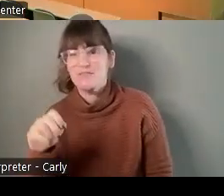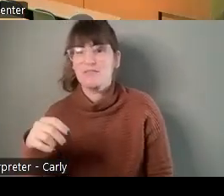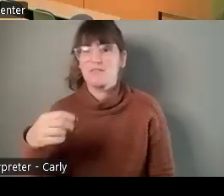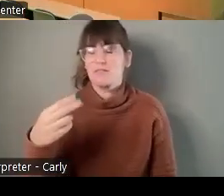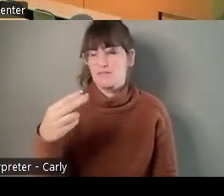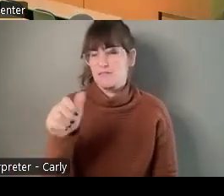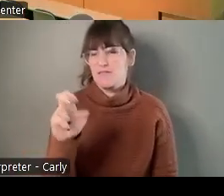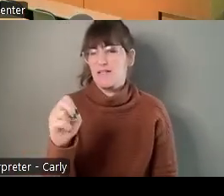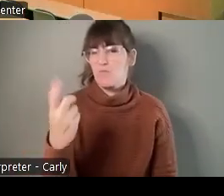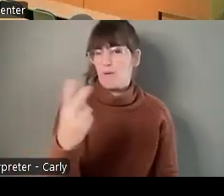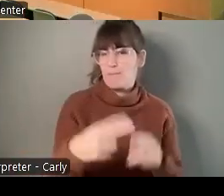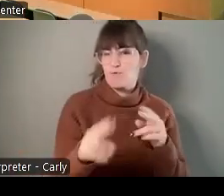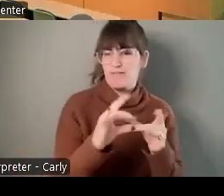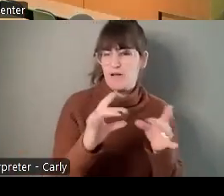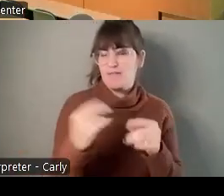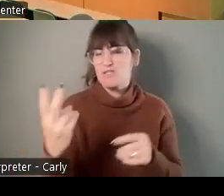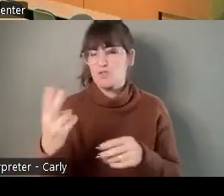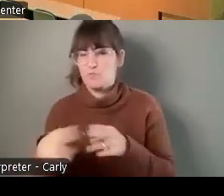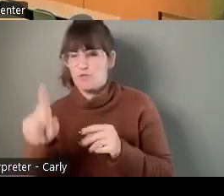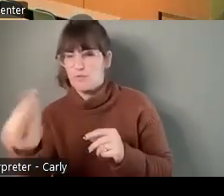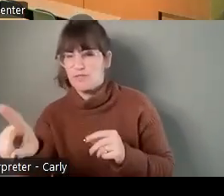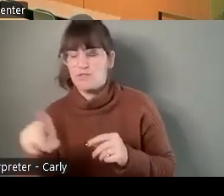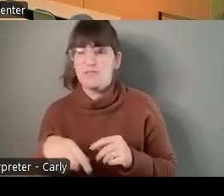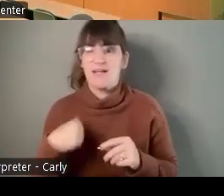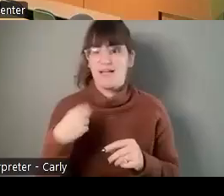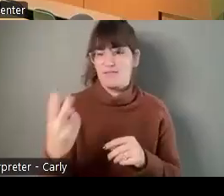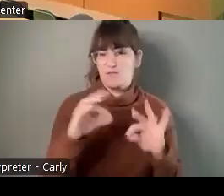brief questions. I'll be brief. I I will say that I have uh two family members who were children